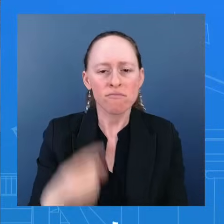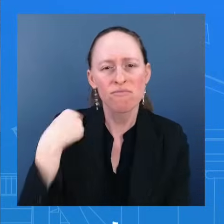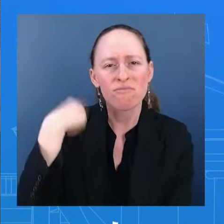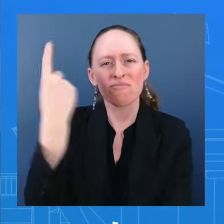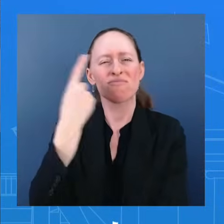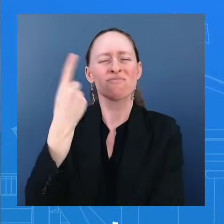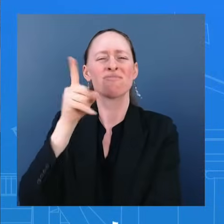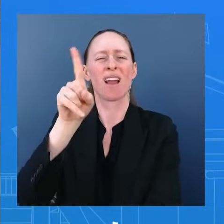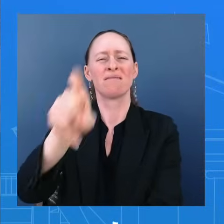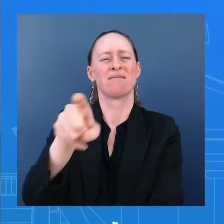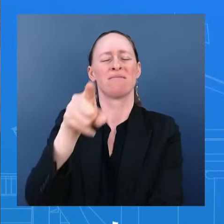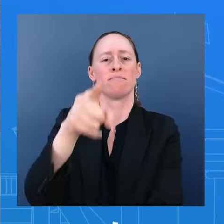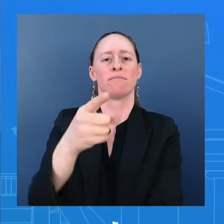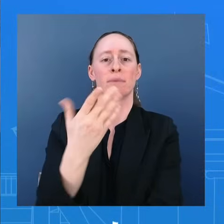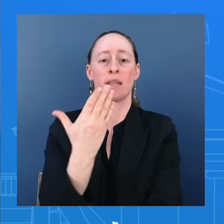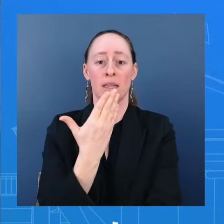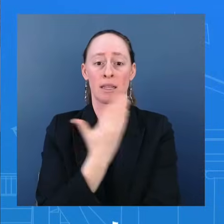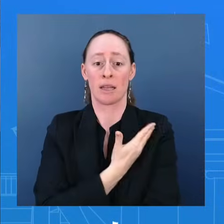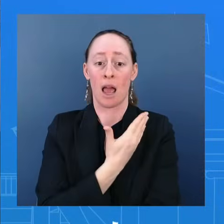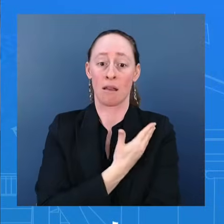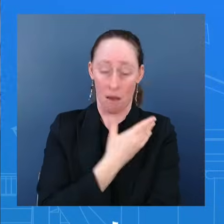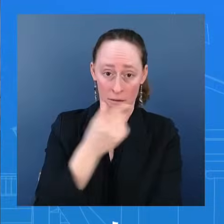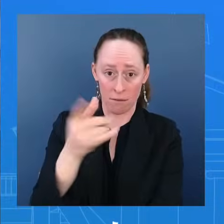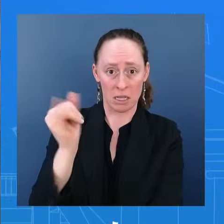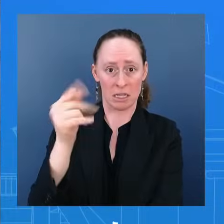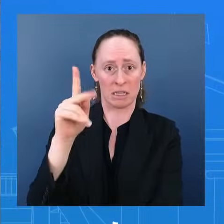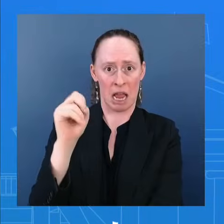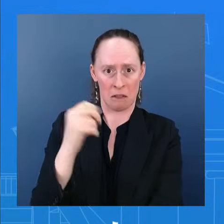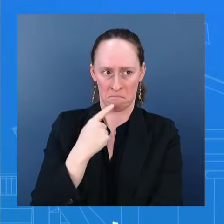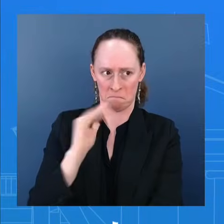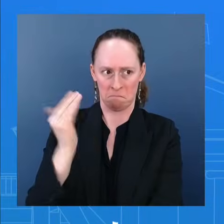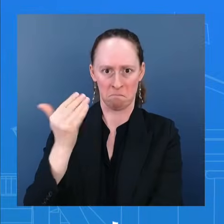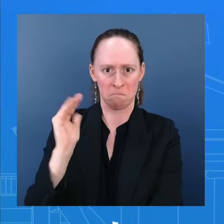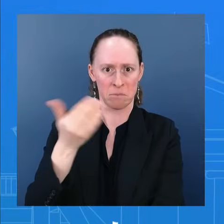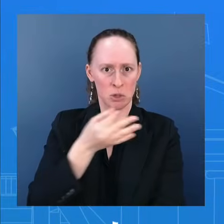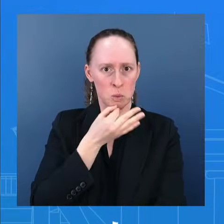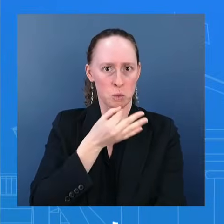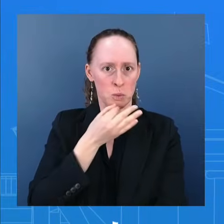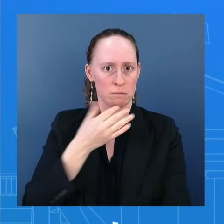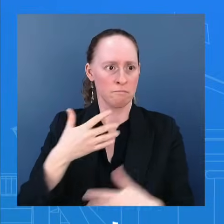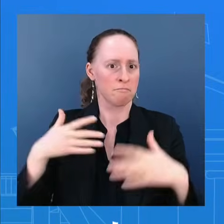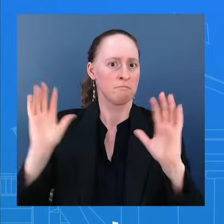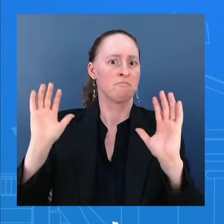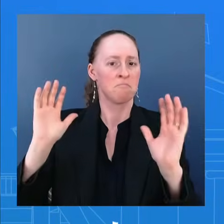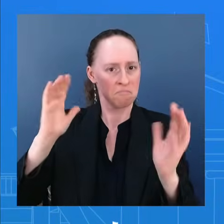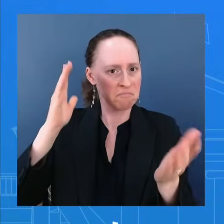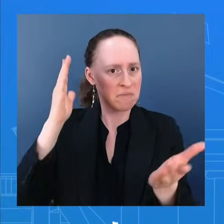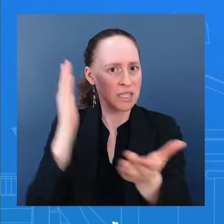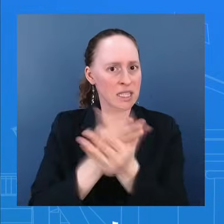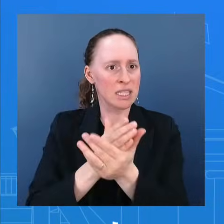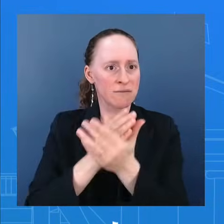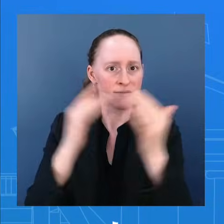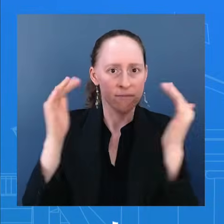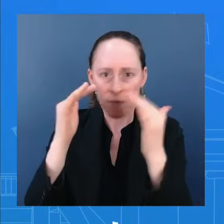We've obviously heard that before. Mr. Kirby: And Jake said we've heard that before -- and we -- and we haven't al- -- always been able to get it across the finish line.